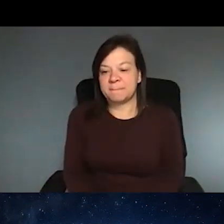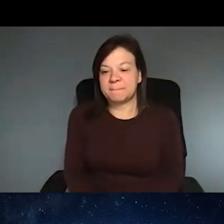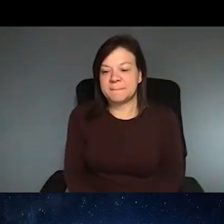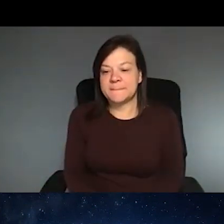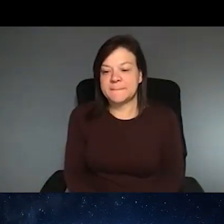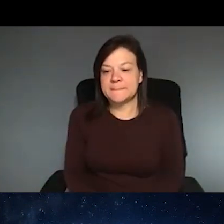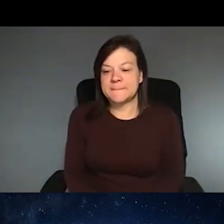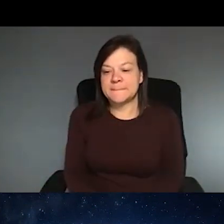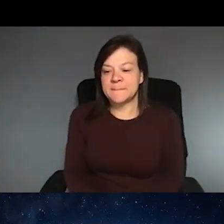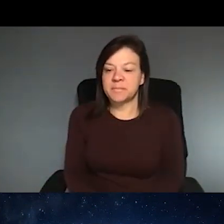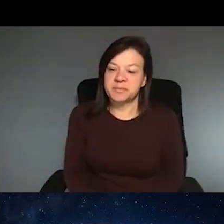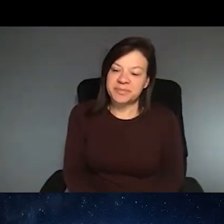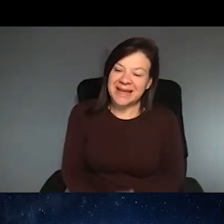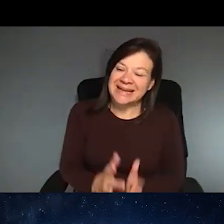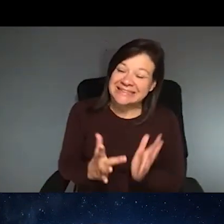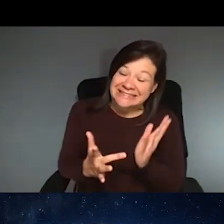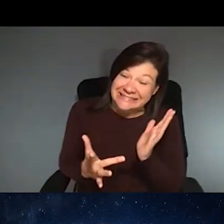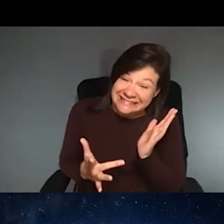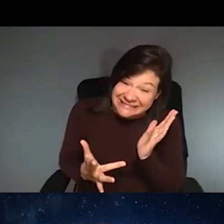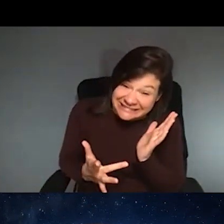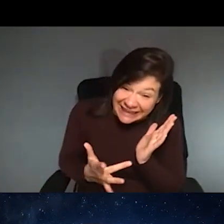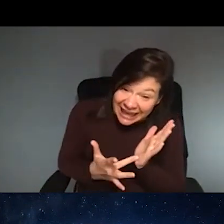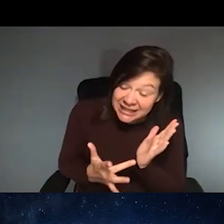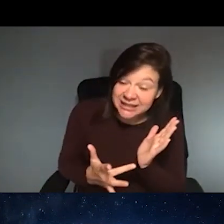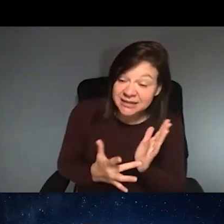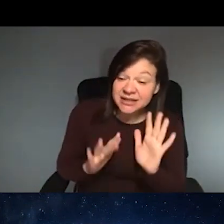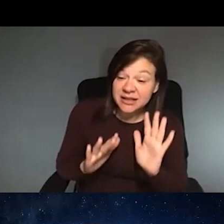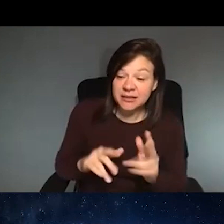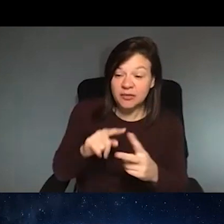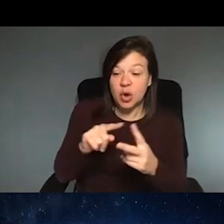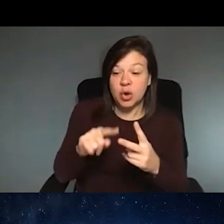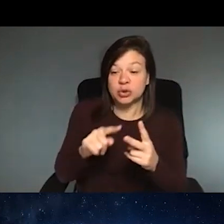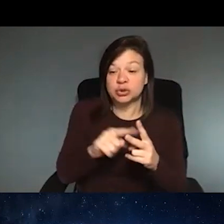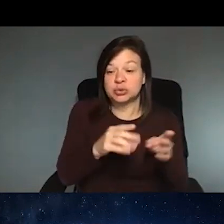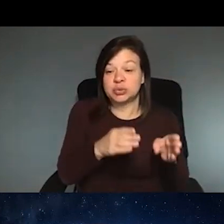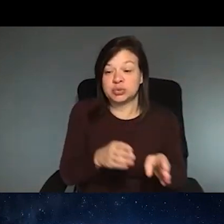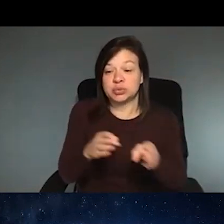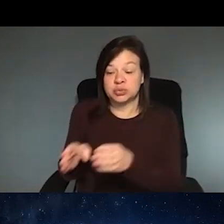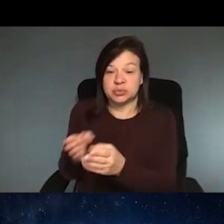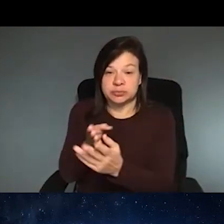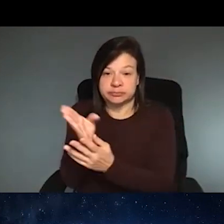TECHNICALLY SPEAKING, THERE ARE TWO ROUTES ABOUT THIS.